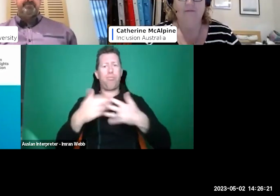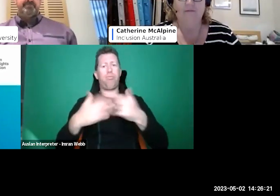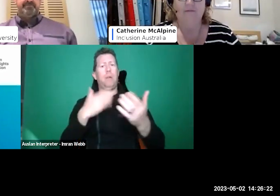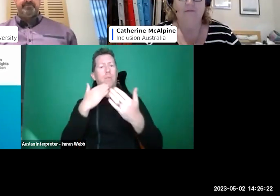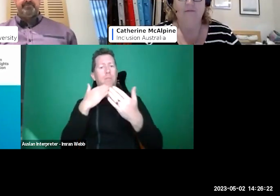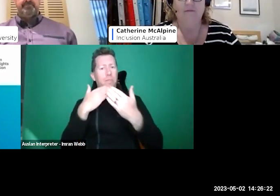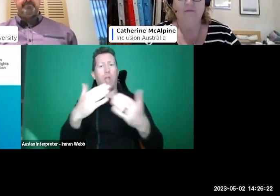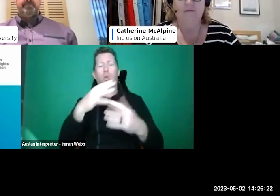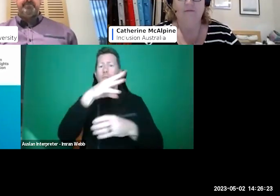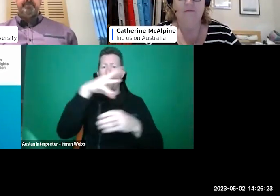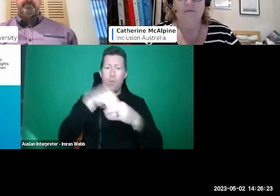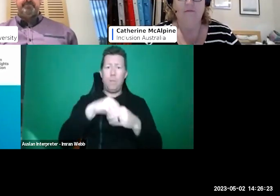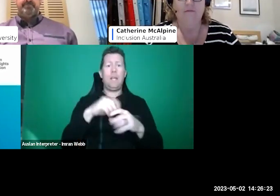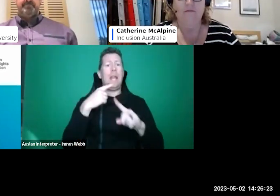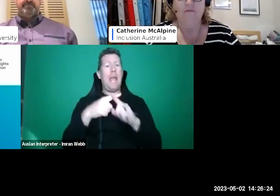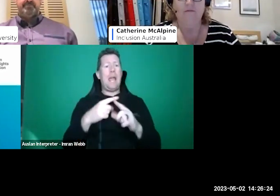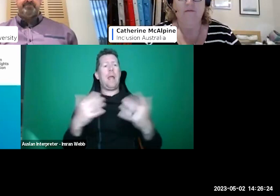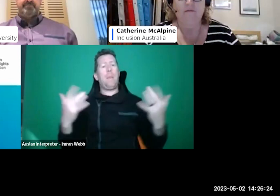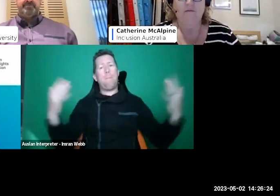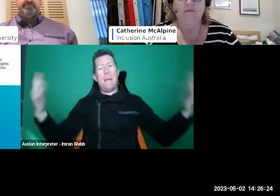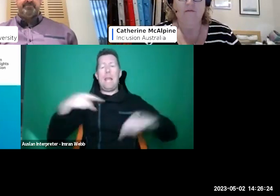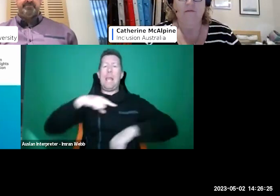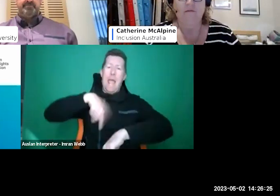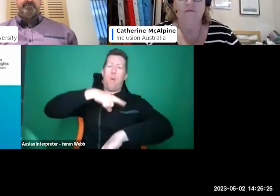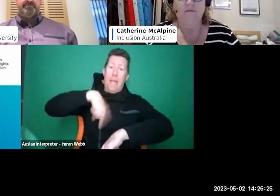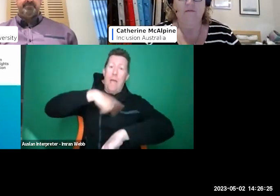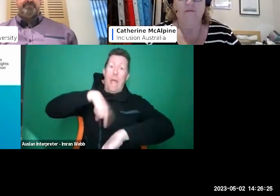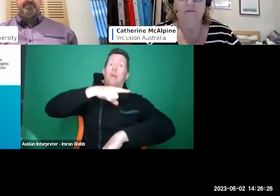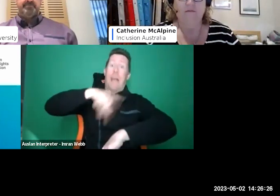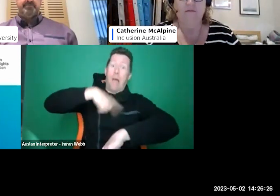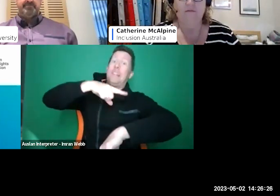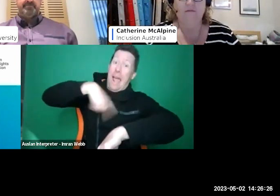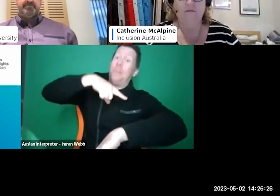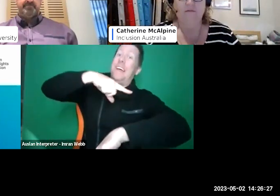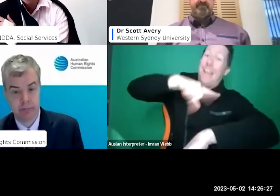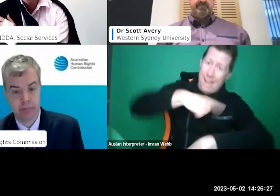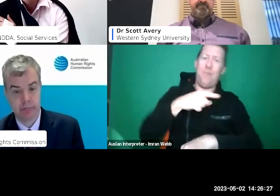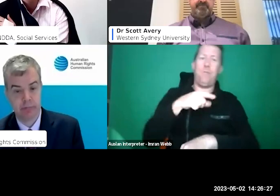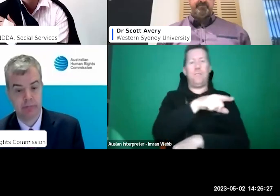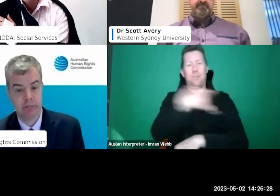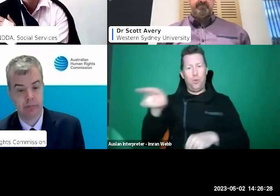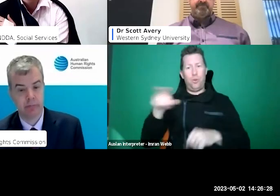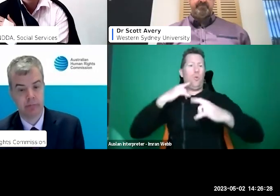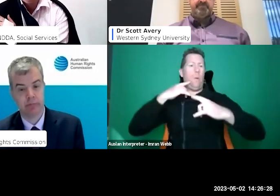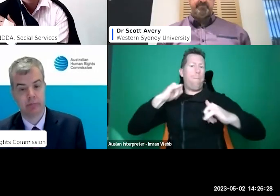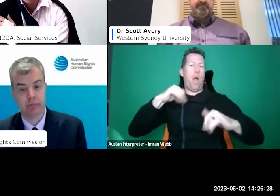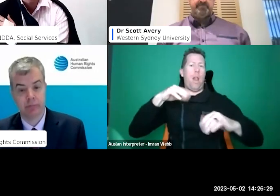And for all of the hours and hours and hours and hours that you put in in the pilot to deliver